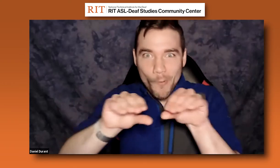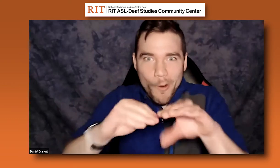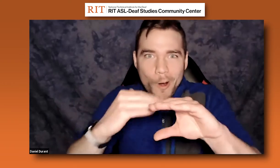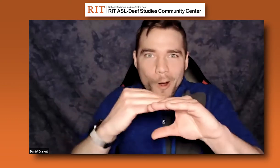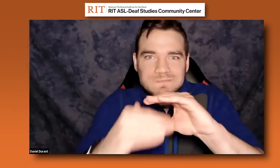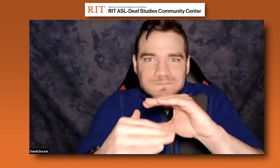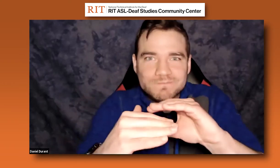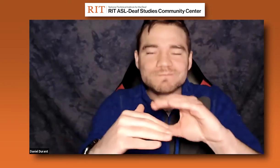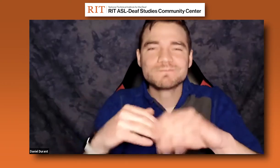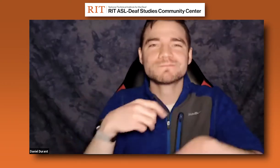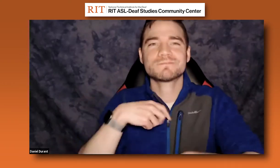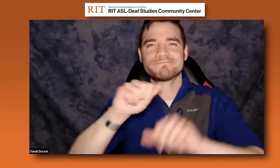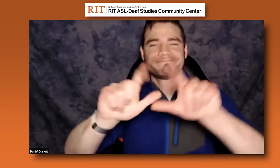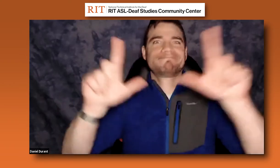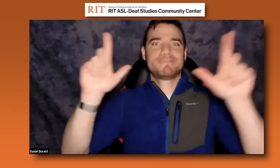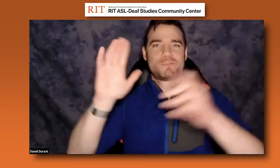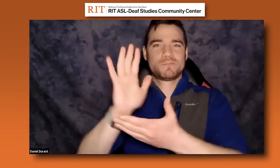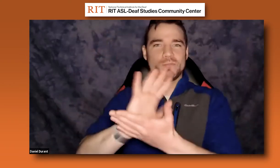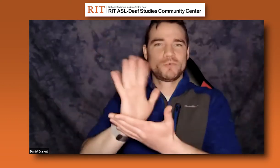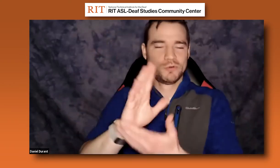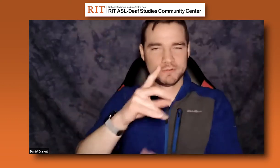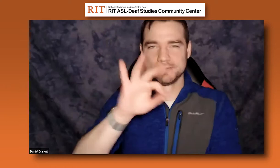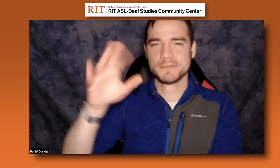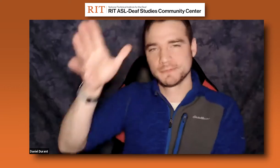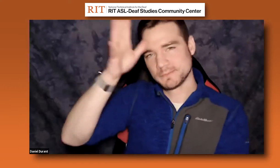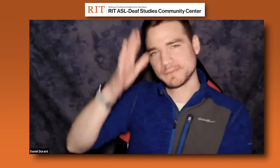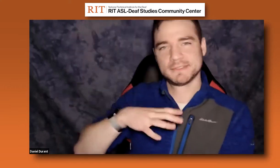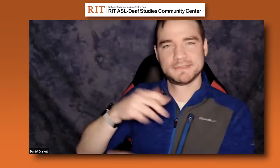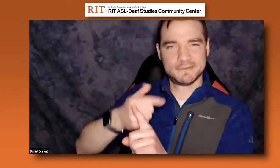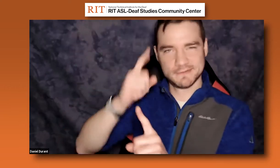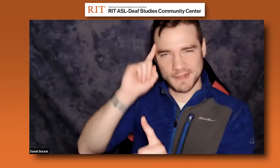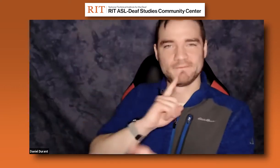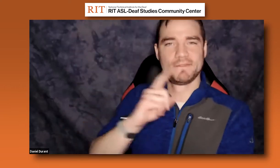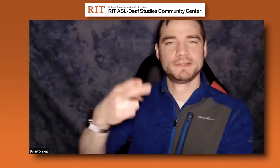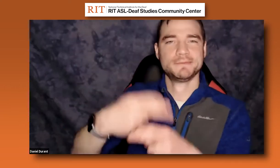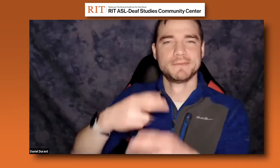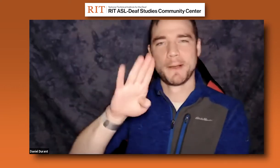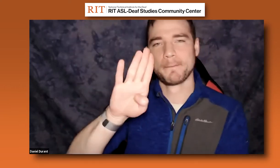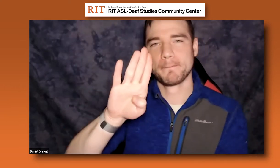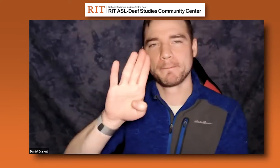Remember, you put them in a VHS recorder and I would watch a movie.